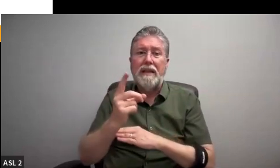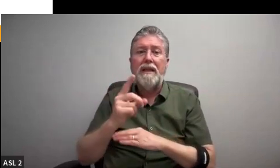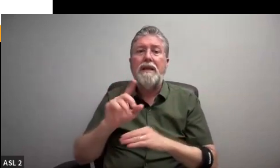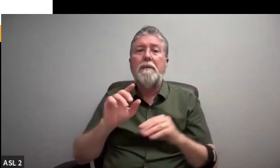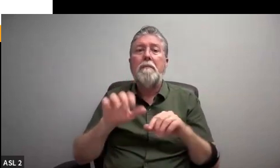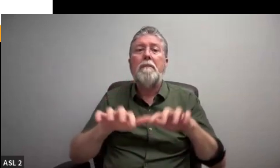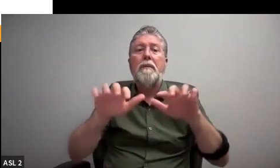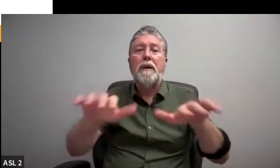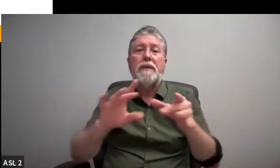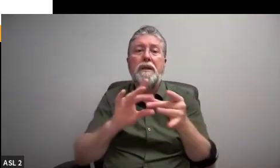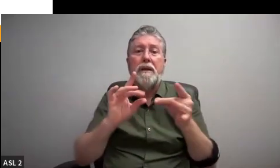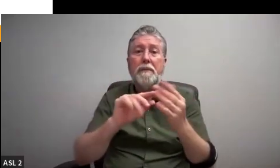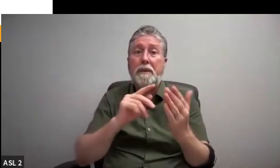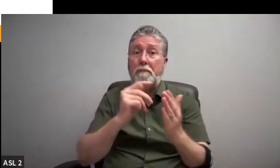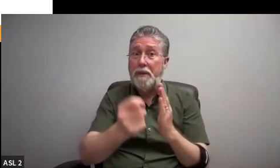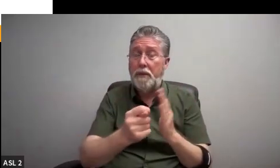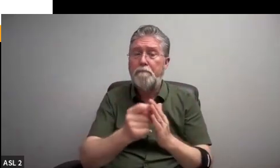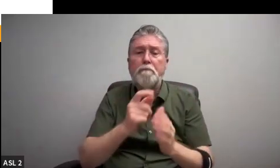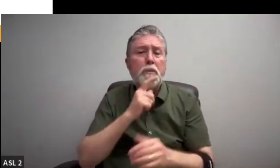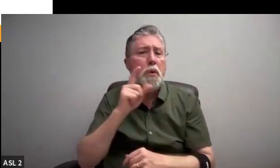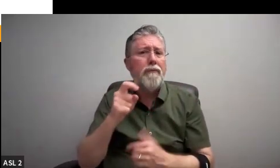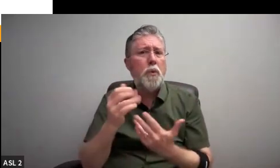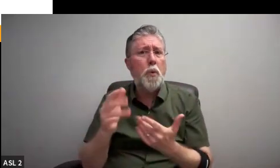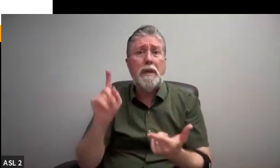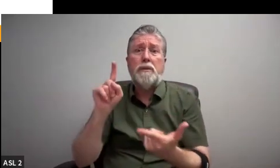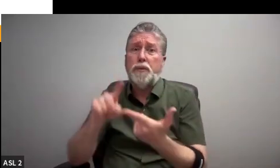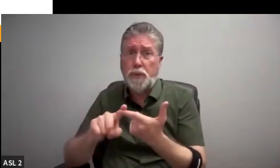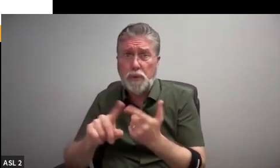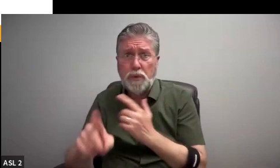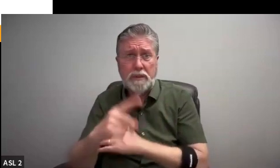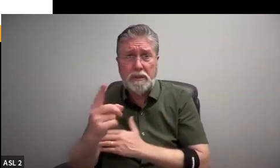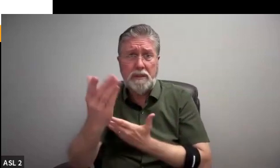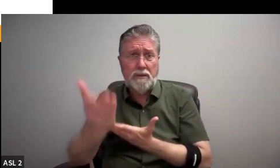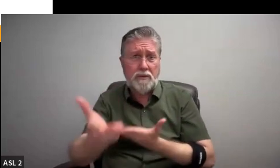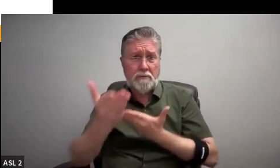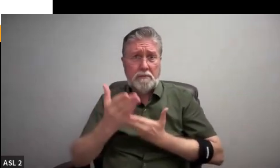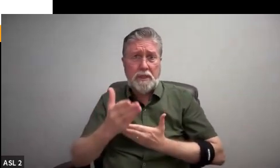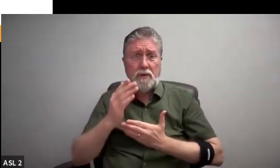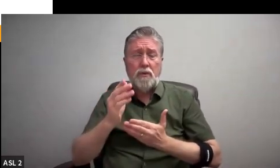you don't have to wait until these dates to submit your state plan amendment, you can submit your